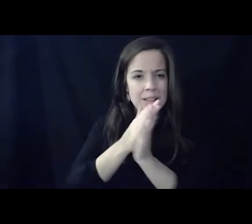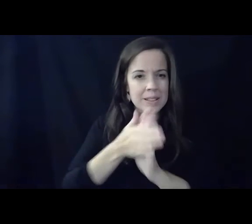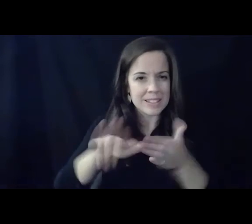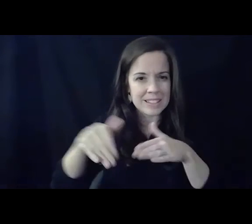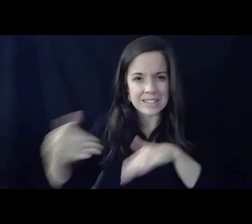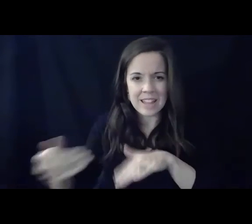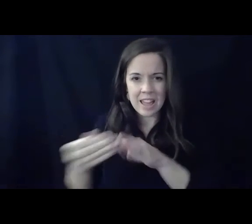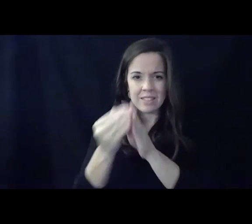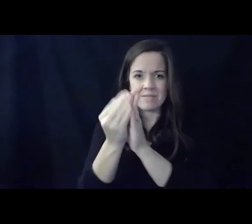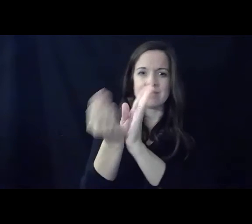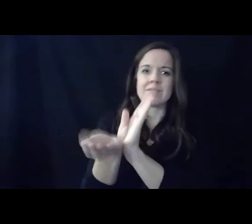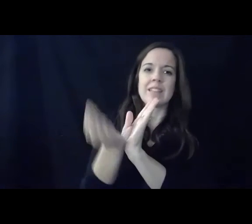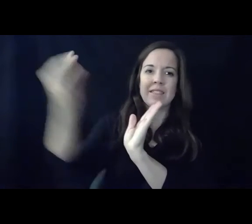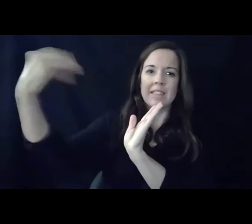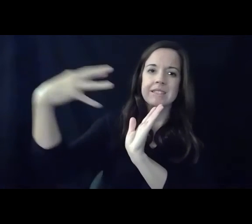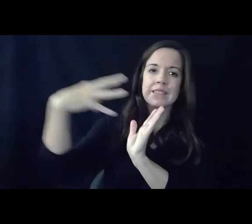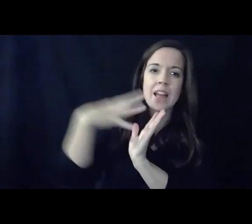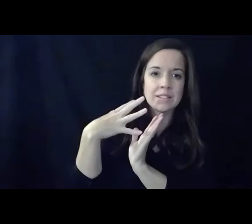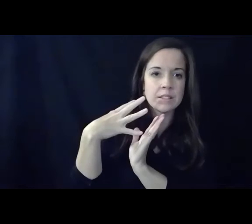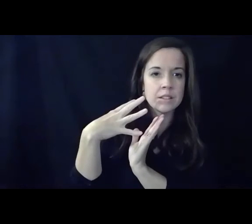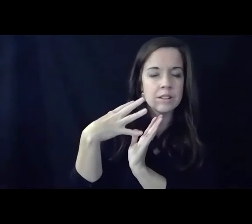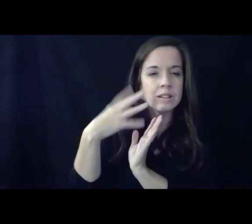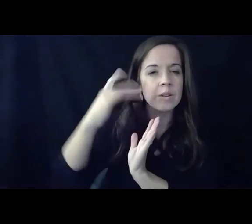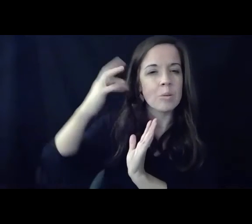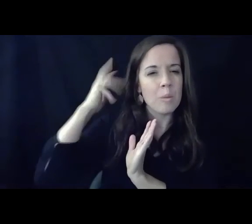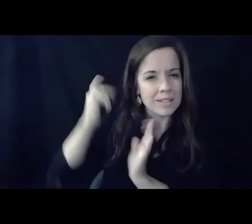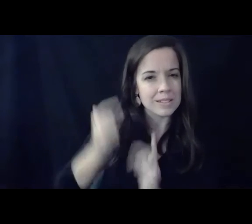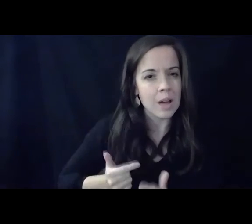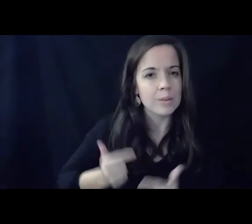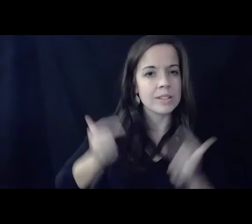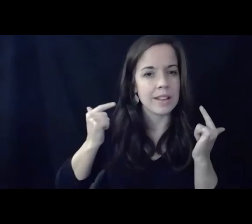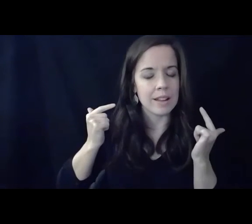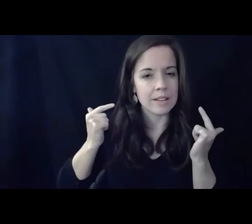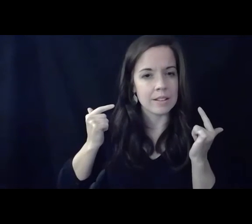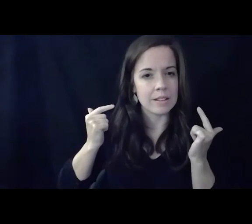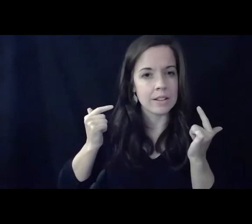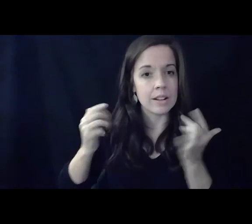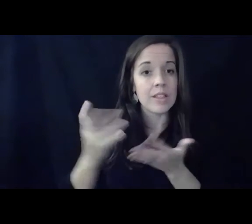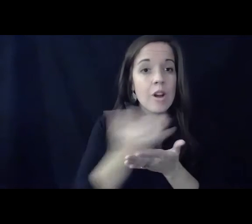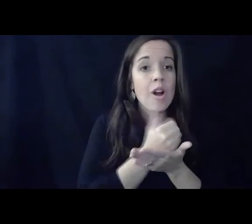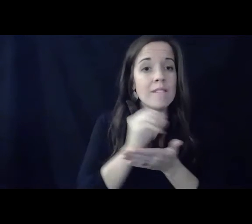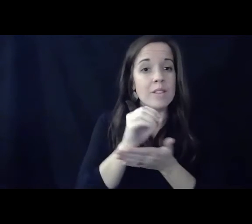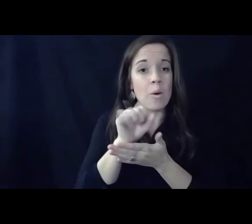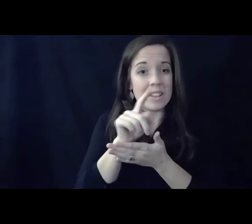Once, I was dubiously alive. They’re harvesting oysters, because they’re going to eat them, he explained,